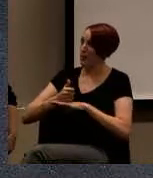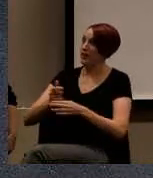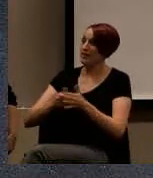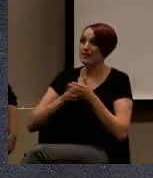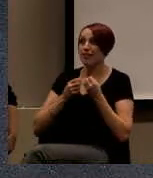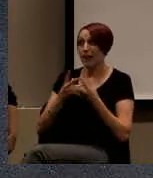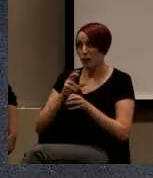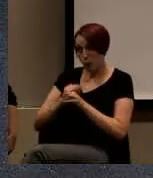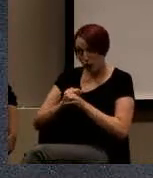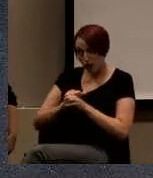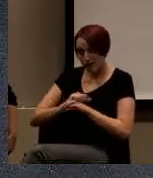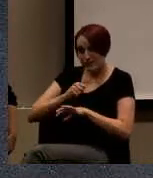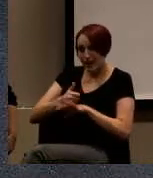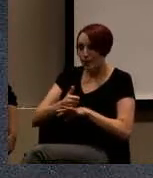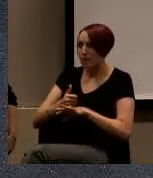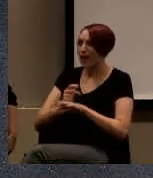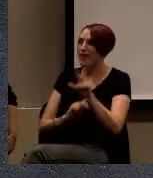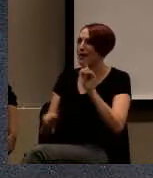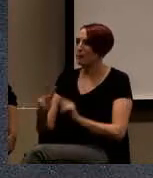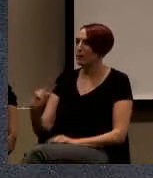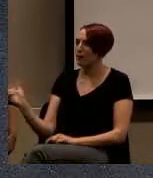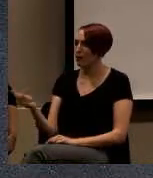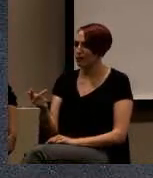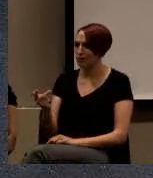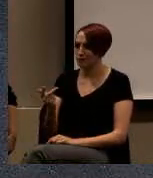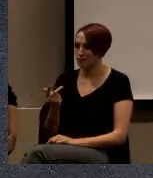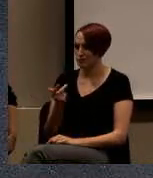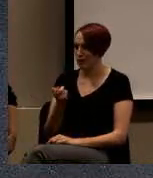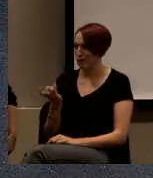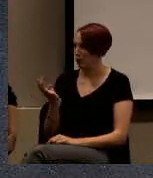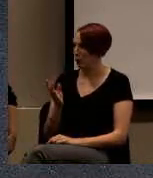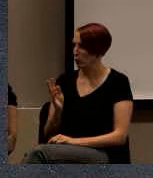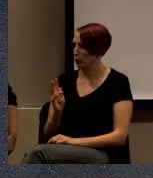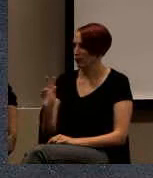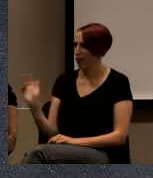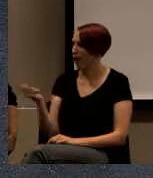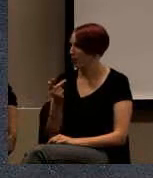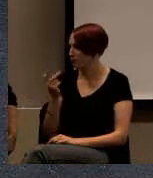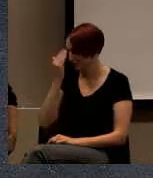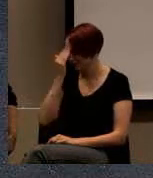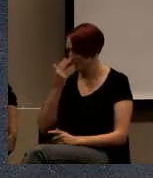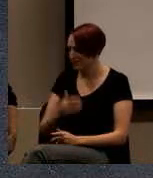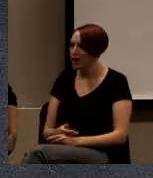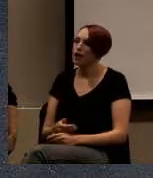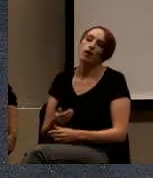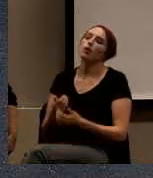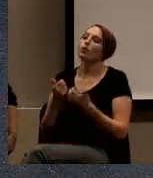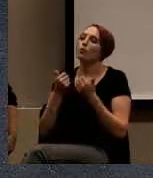participants because as much as we try to avoid any language that we're going to promote this,